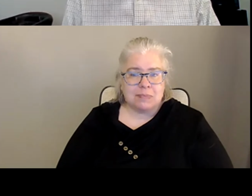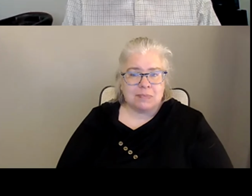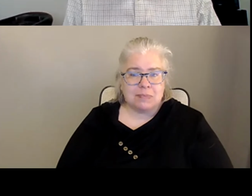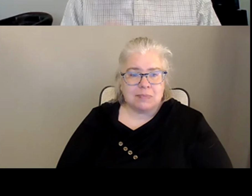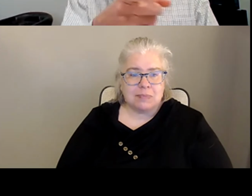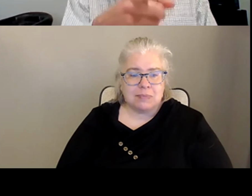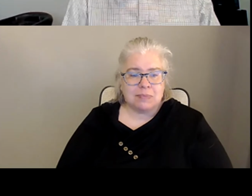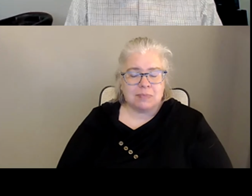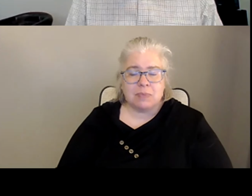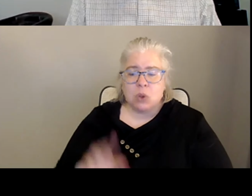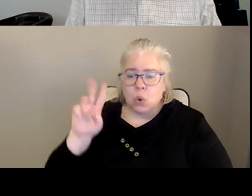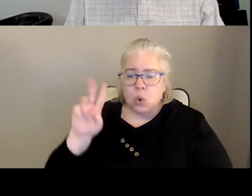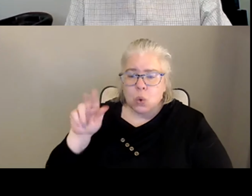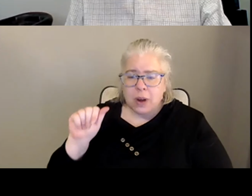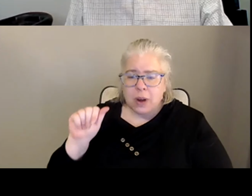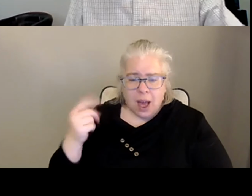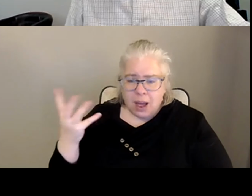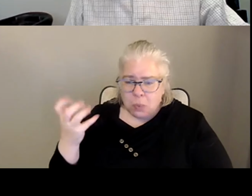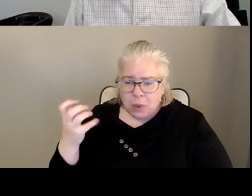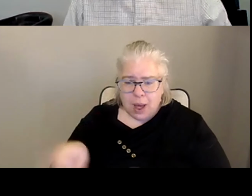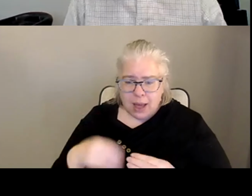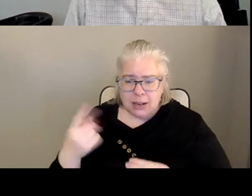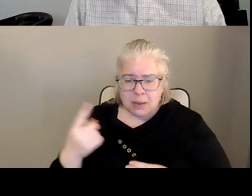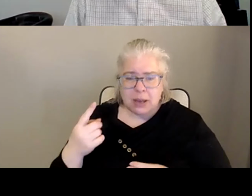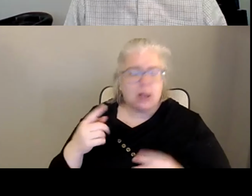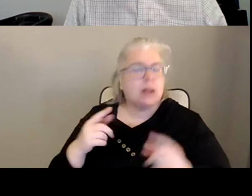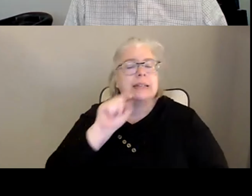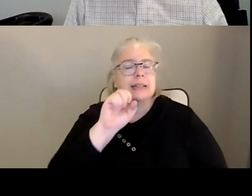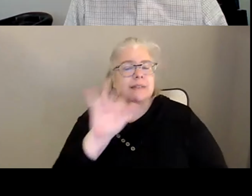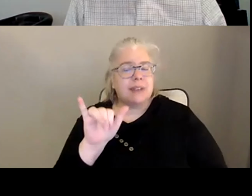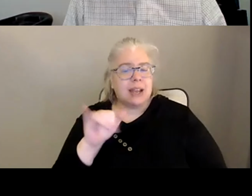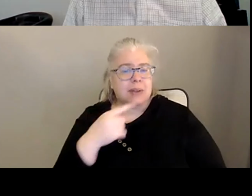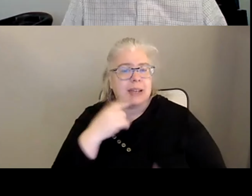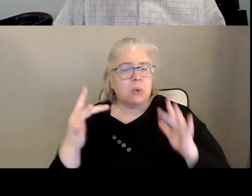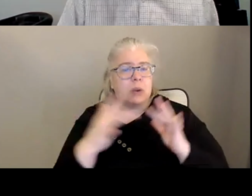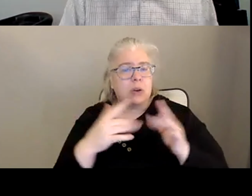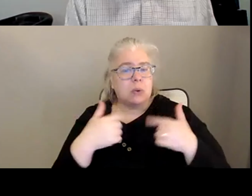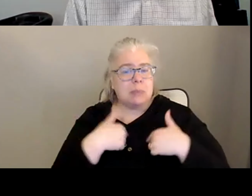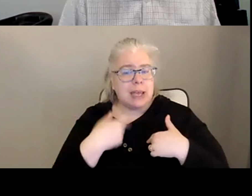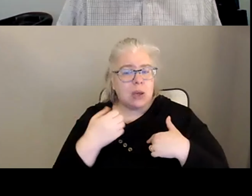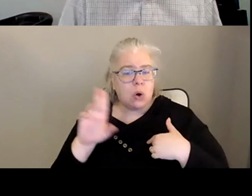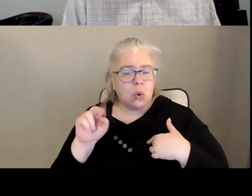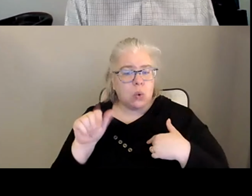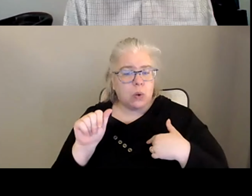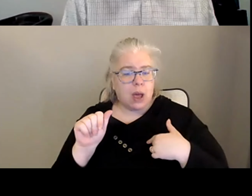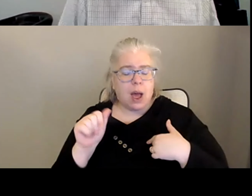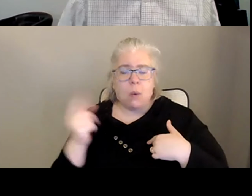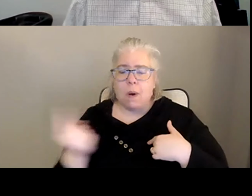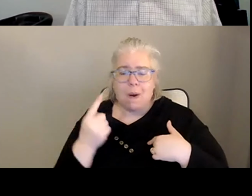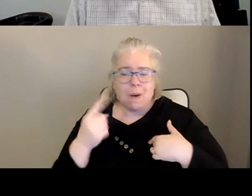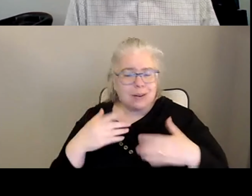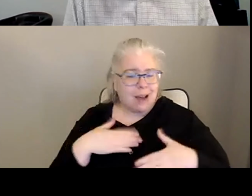Una did you get something else or Tiffany, one of you? I would just reiterate reaching out to myself or Una. Like we're always happy to answer questions